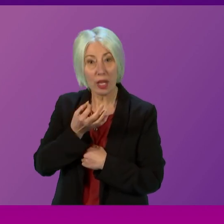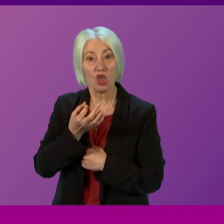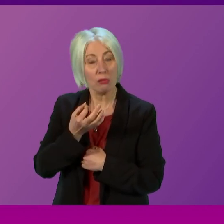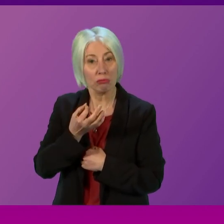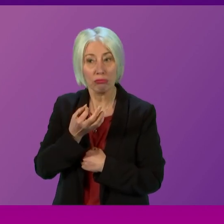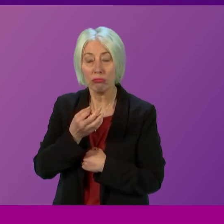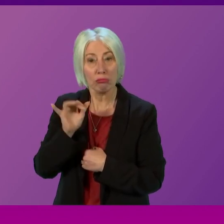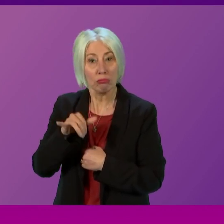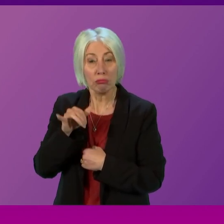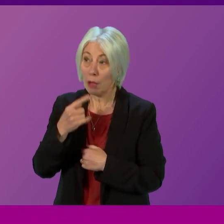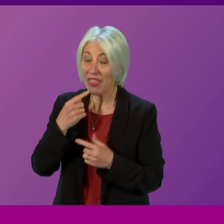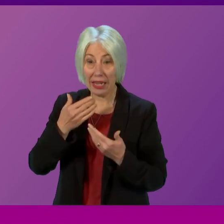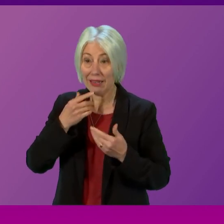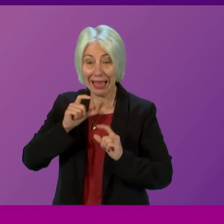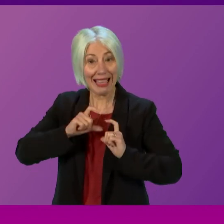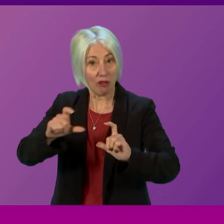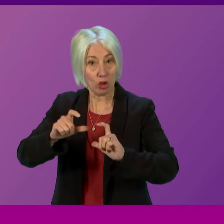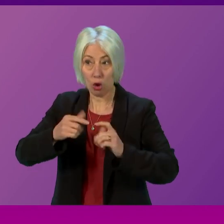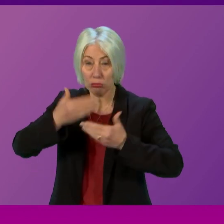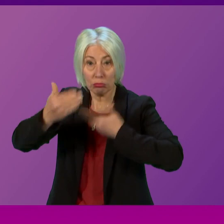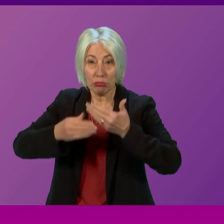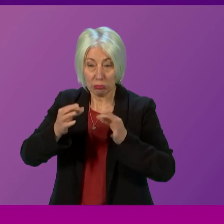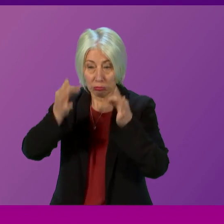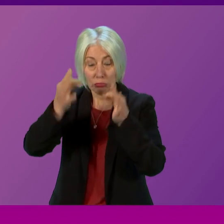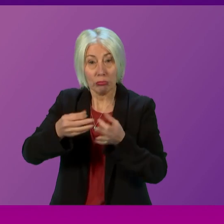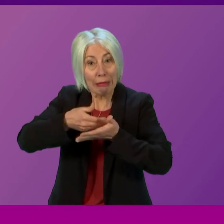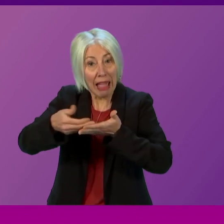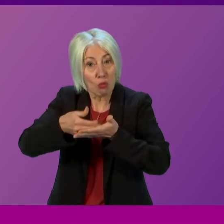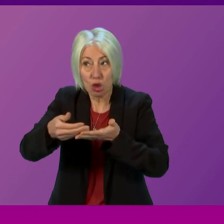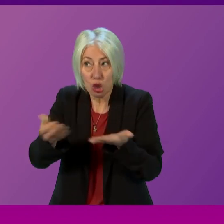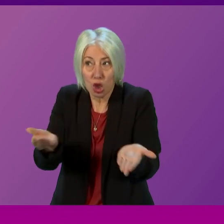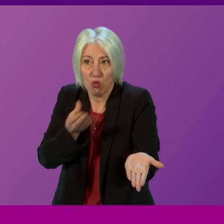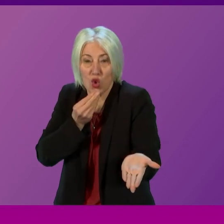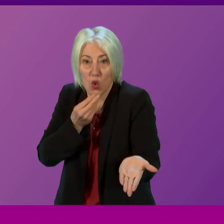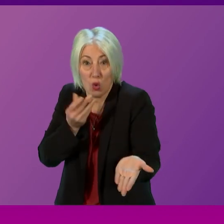I then went on to give the precise language that we used, so that there was no dubiety.